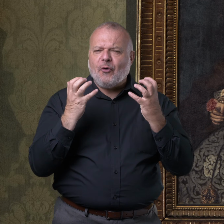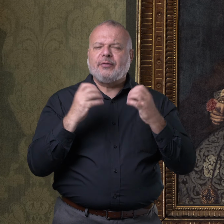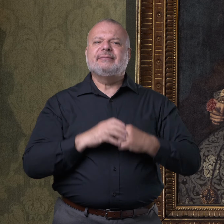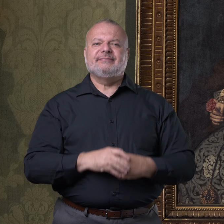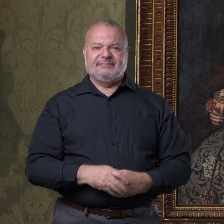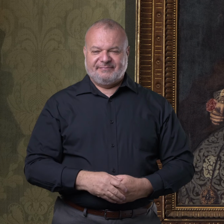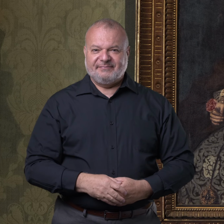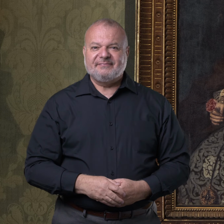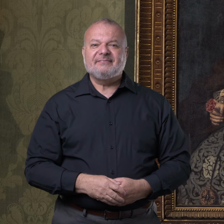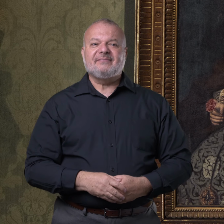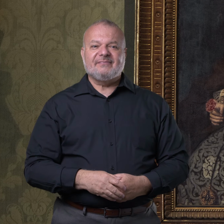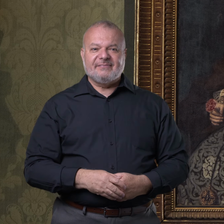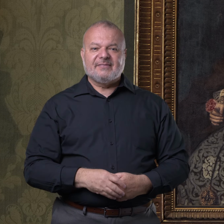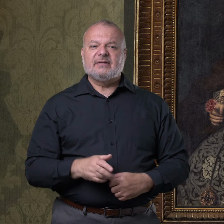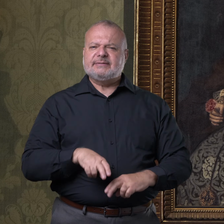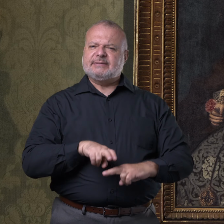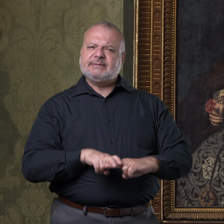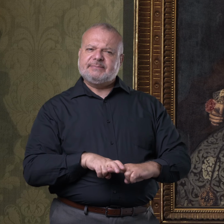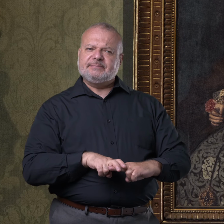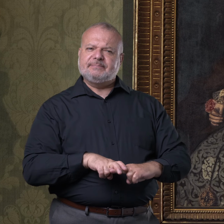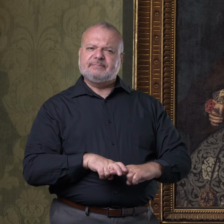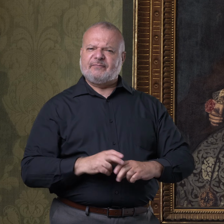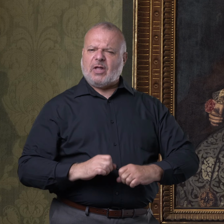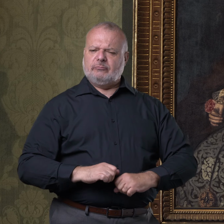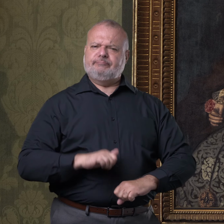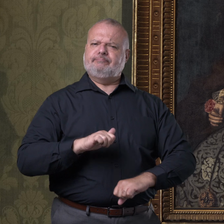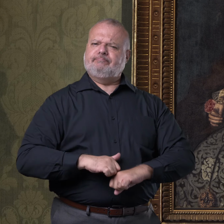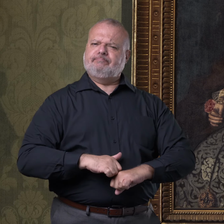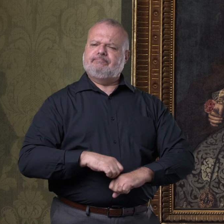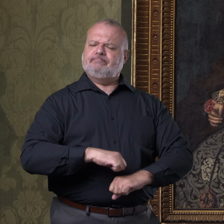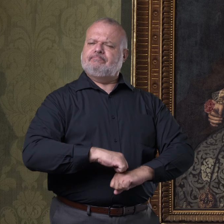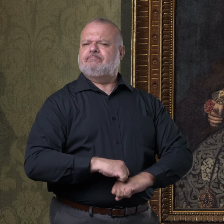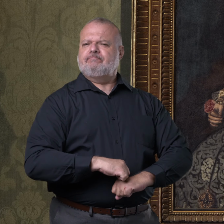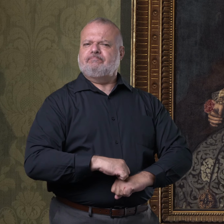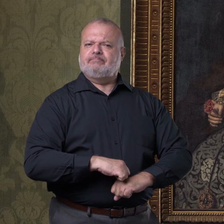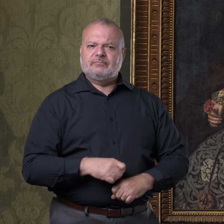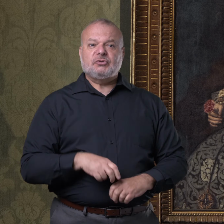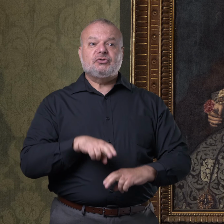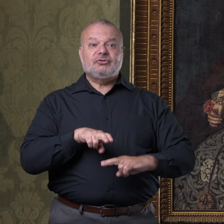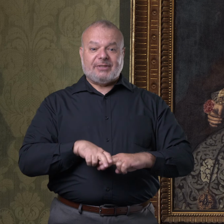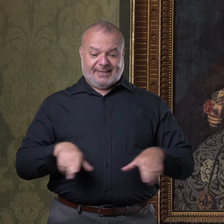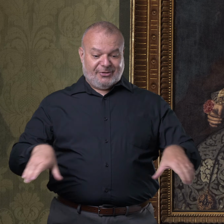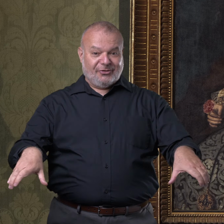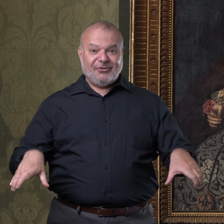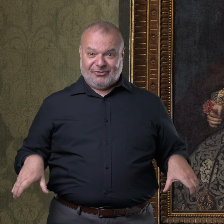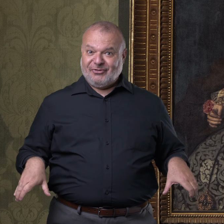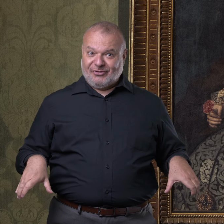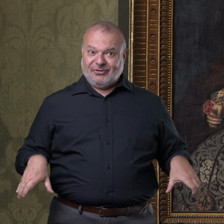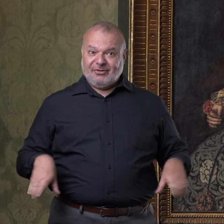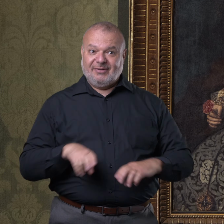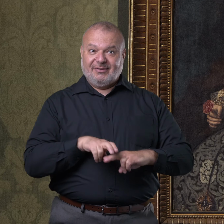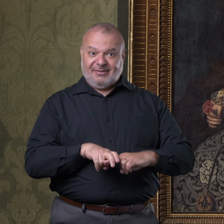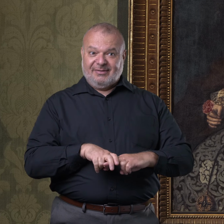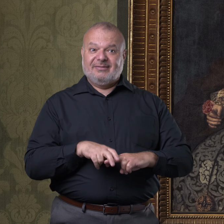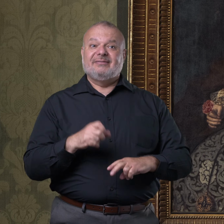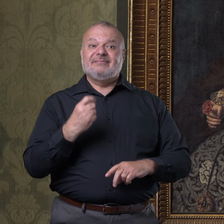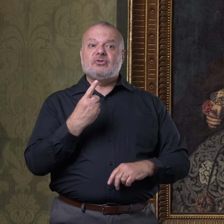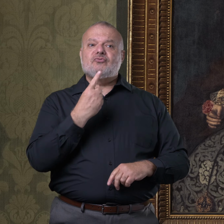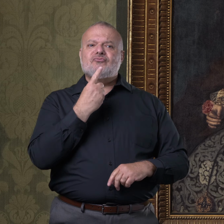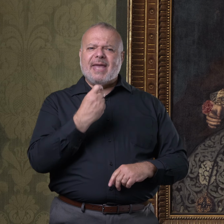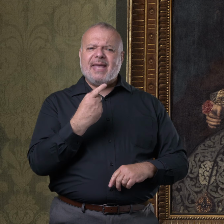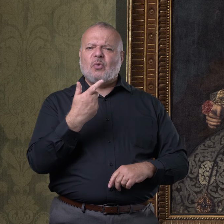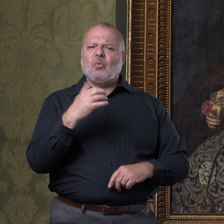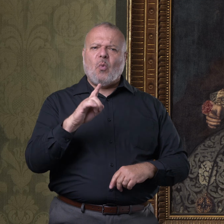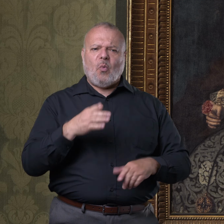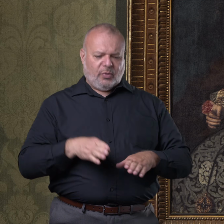She sits bolt upright in a very large throne-like armchair covered in red and gold patterned